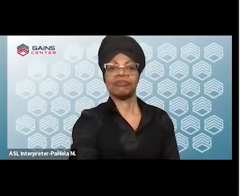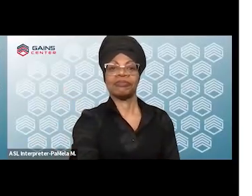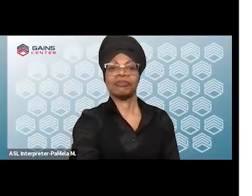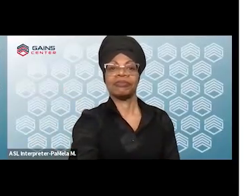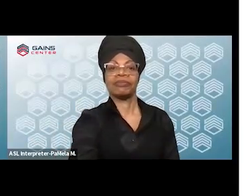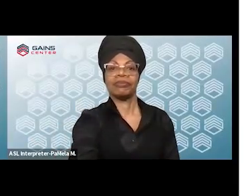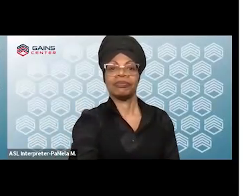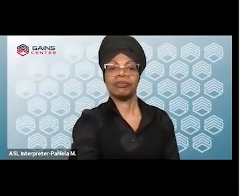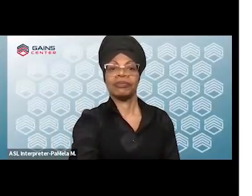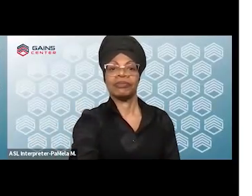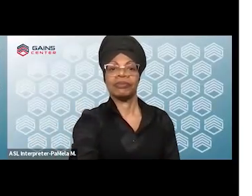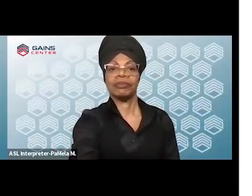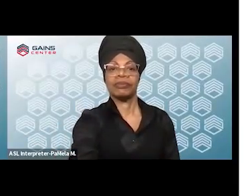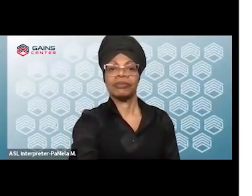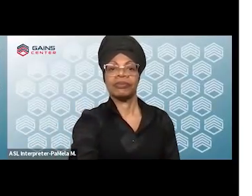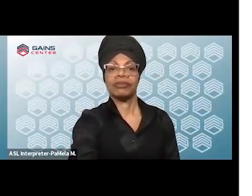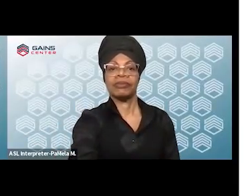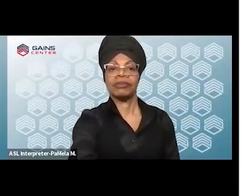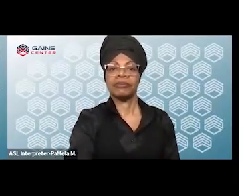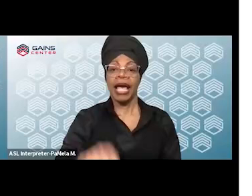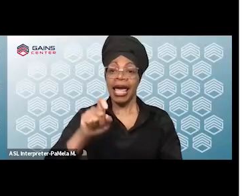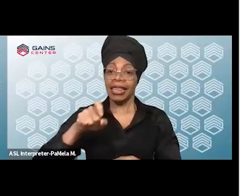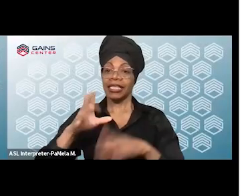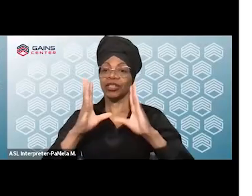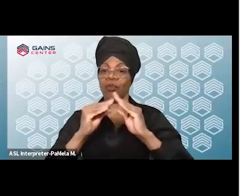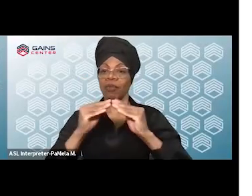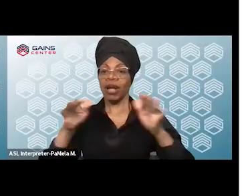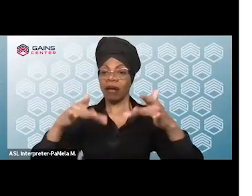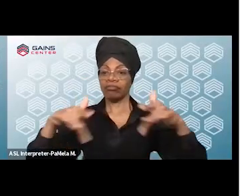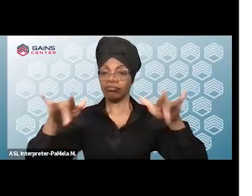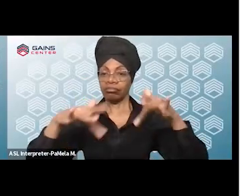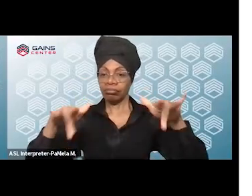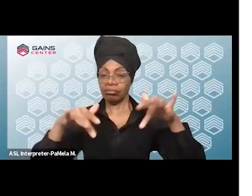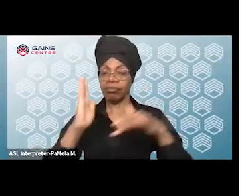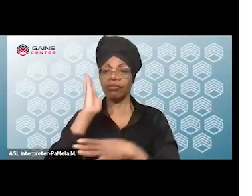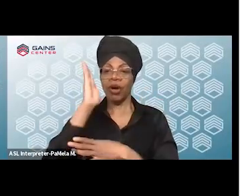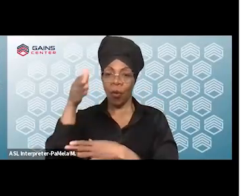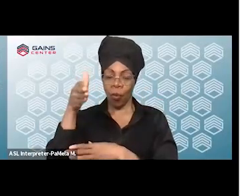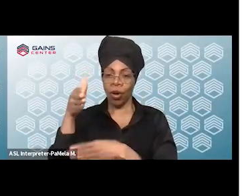We are recording this webinar and the recording will be shared on SAMHSA's YouTube channel.